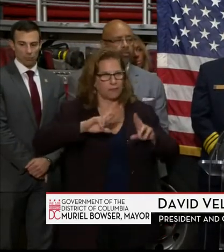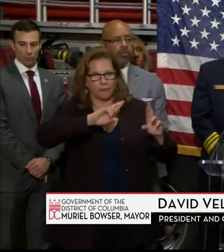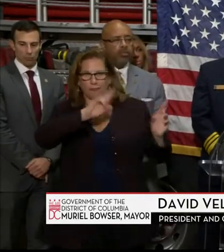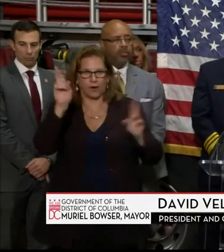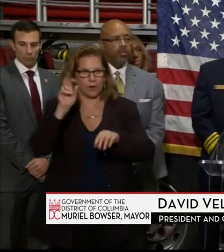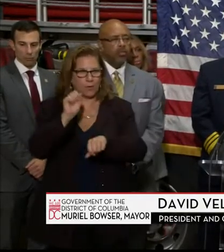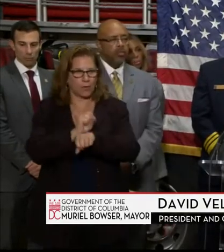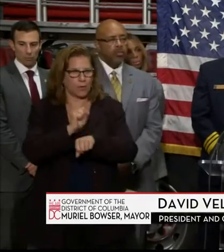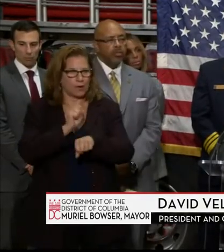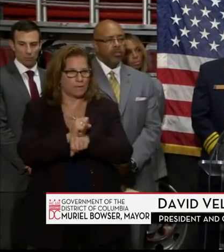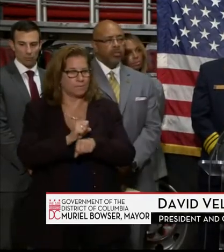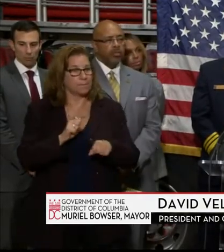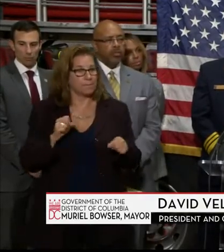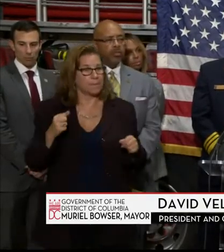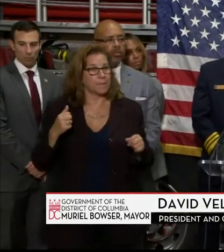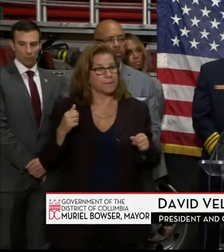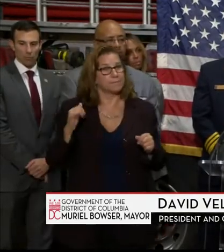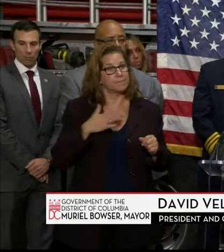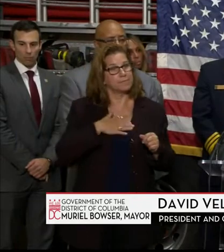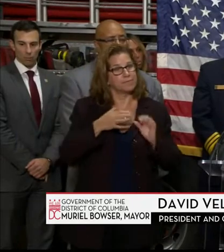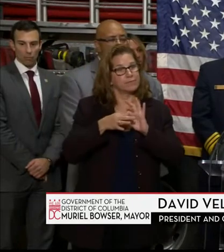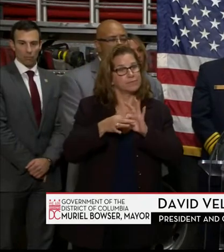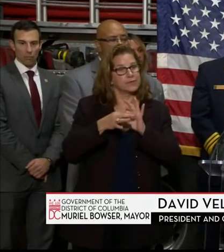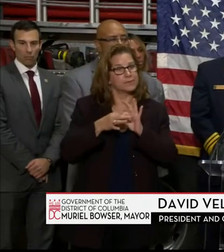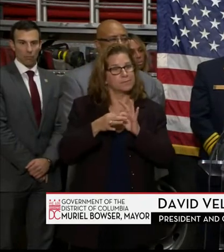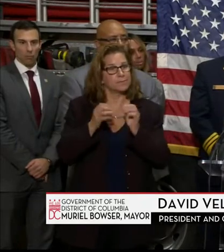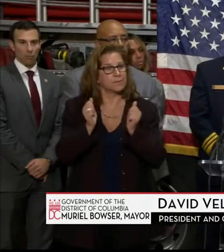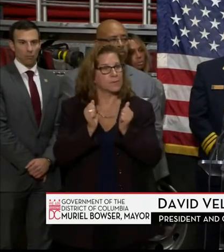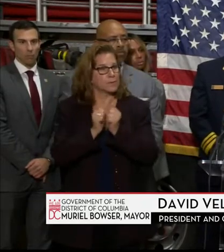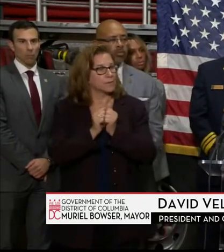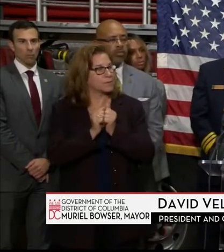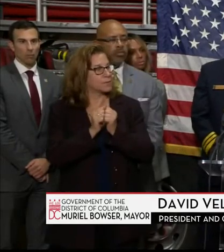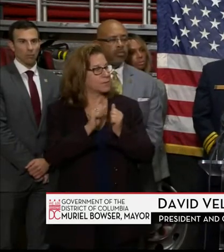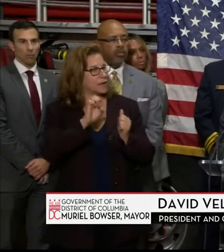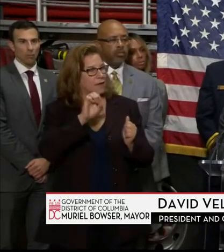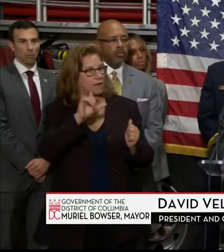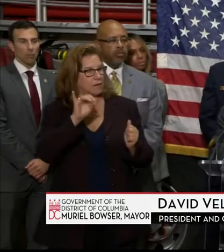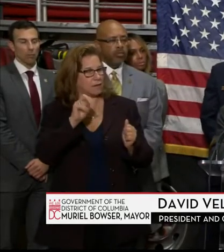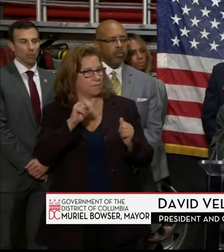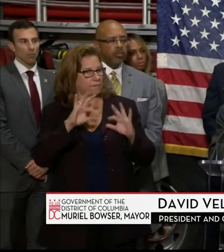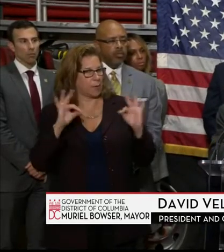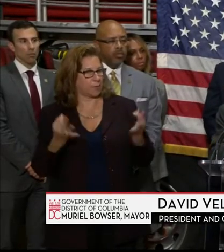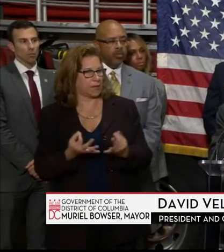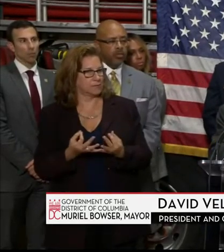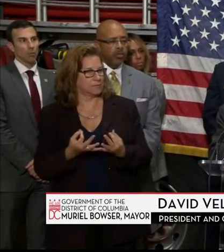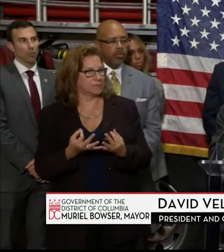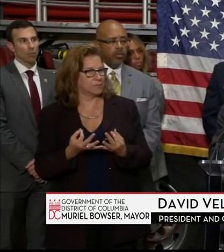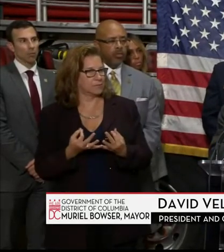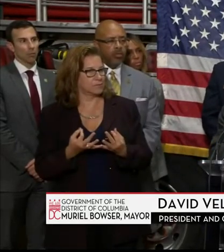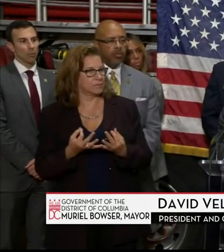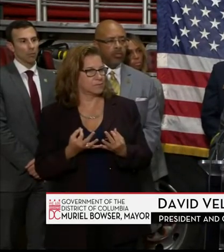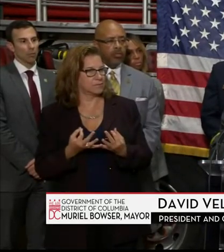RELATIONSHIP AS PART OF THE EXELON FAMILY OF COMPANIES WE ARE BRINGING IN ADDITIONAL PERSONNEL FROM CHICAGO AND